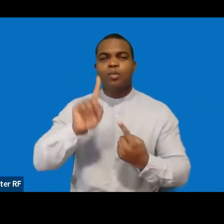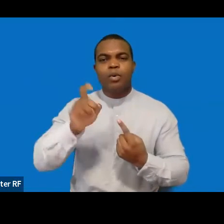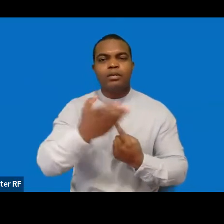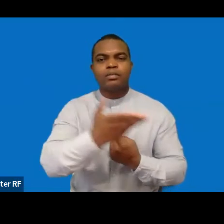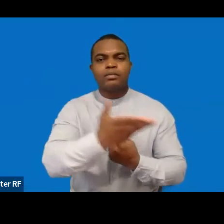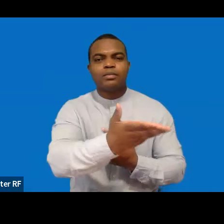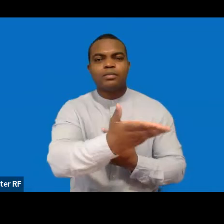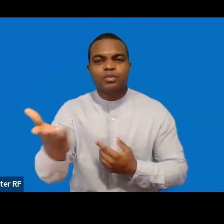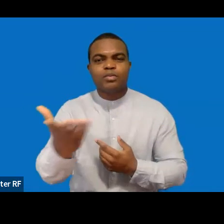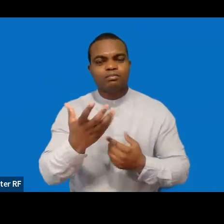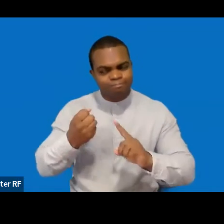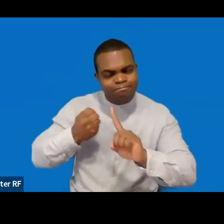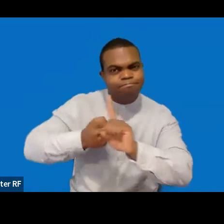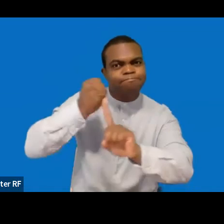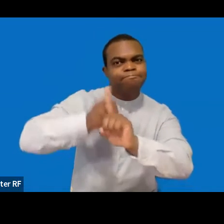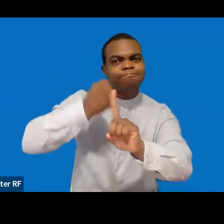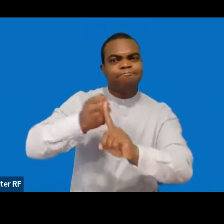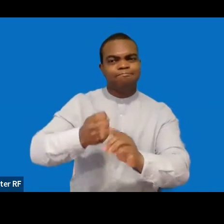and because you never gave up in this fight.